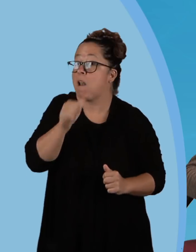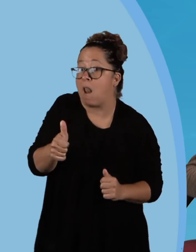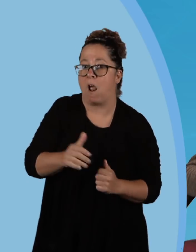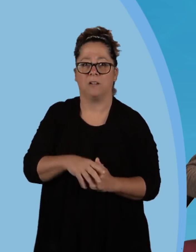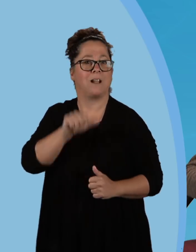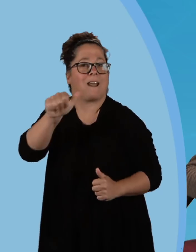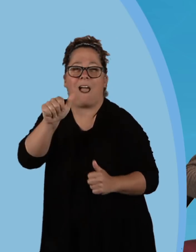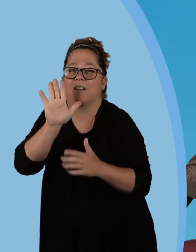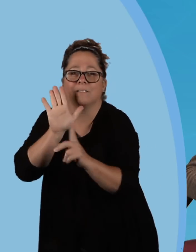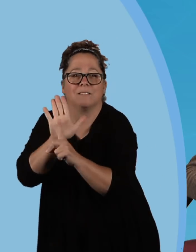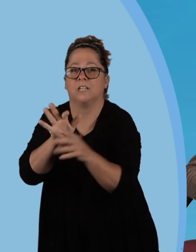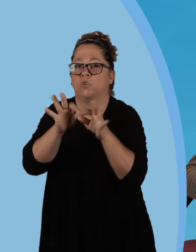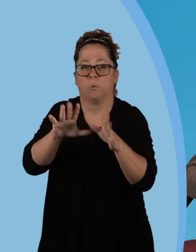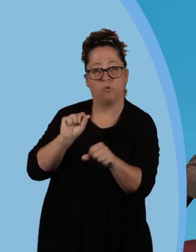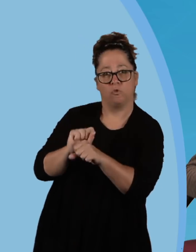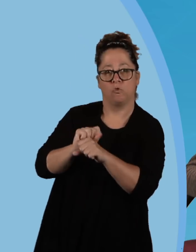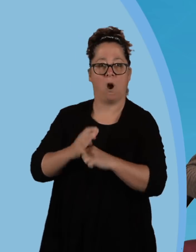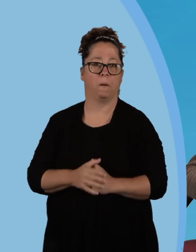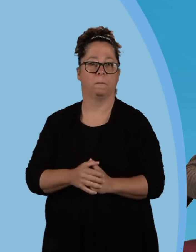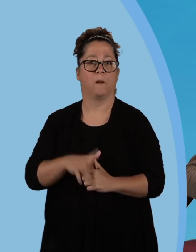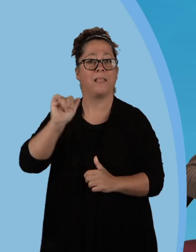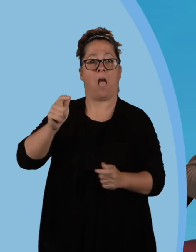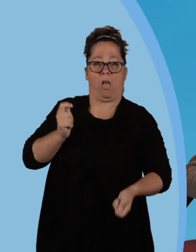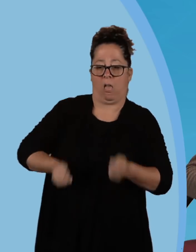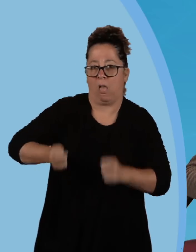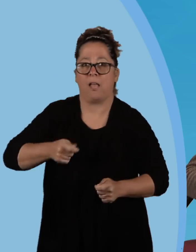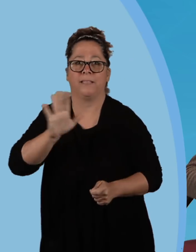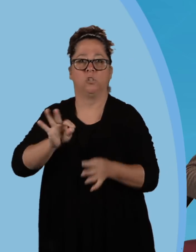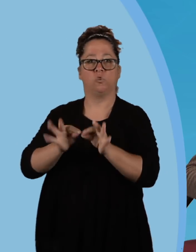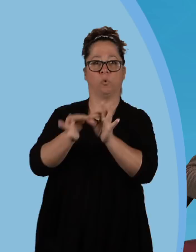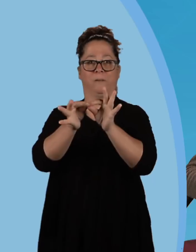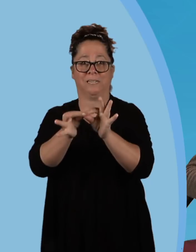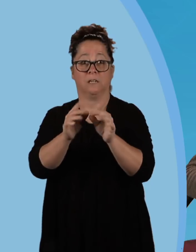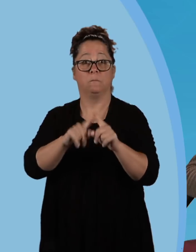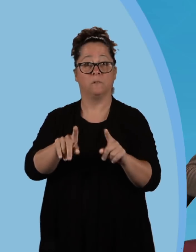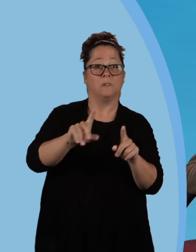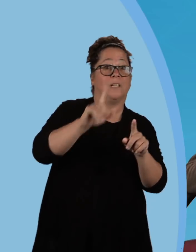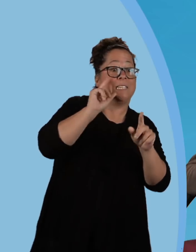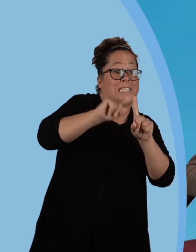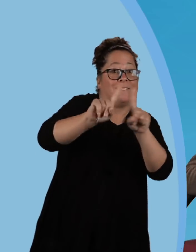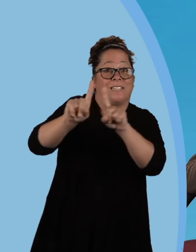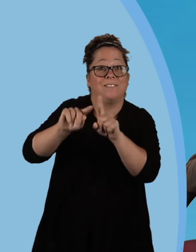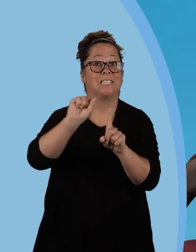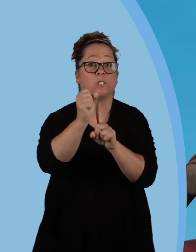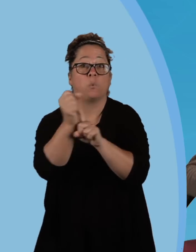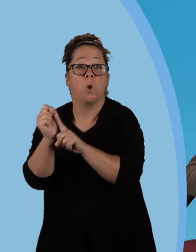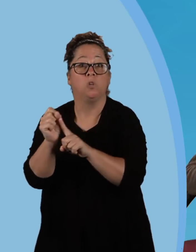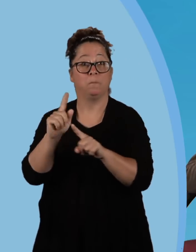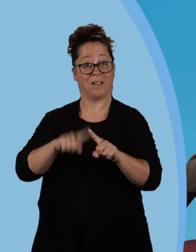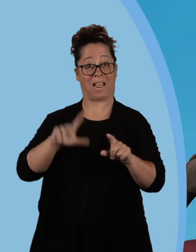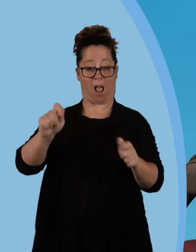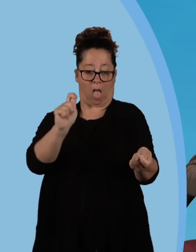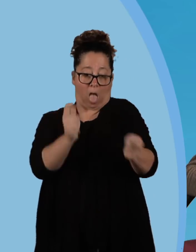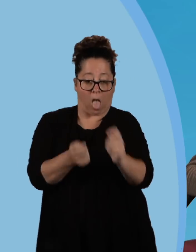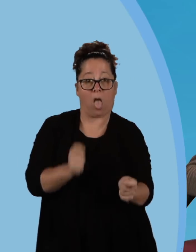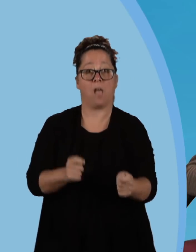that the interpreter can interpret, but if they don't that's not the interpreter's job. They can adjust their interpreting for different situations,